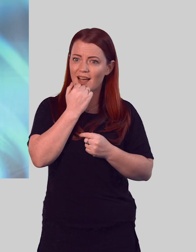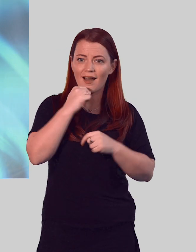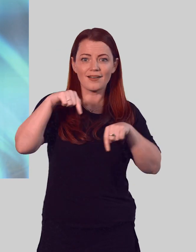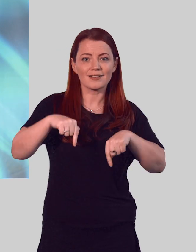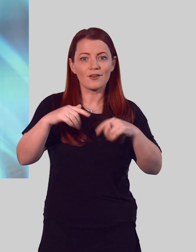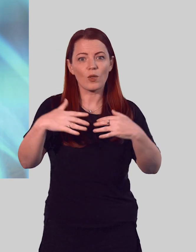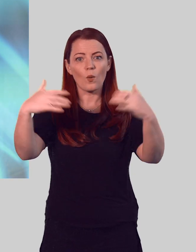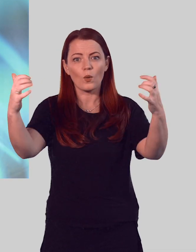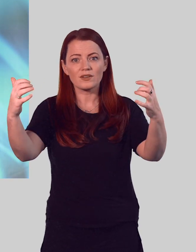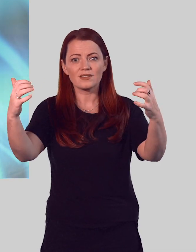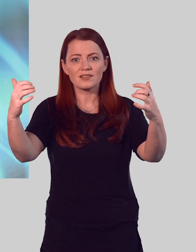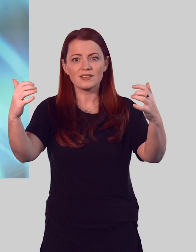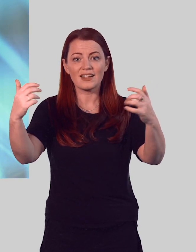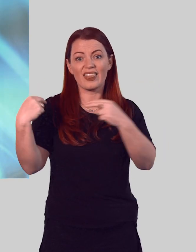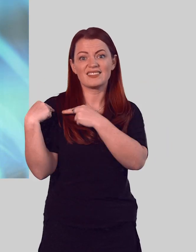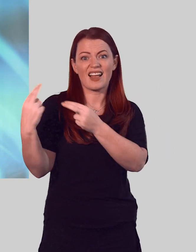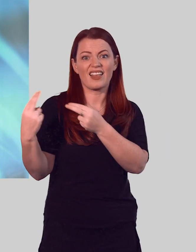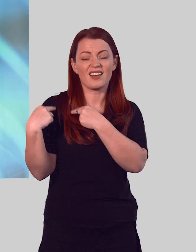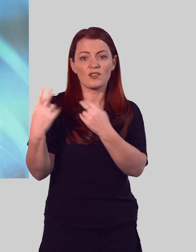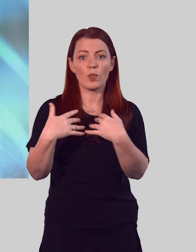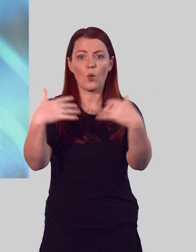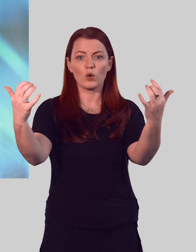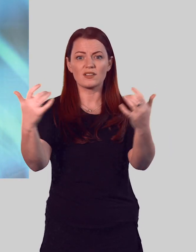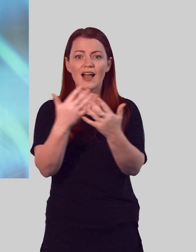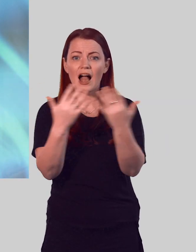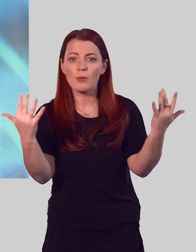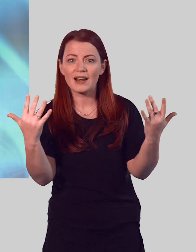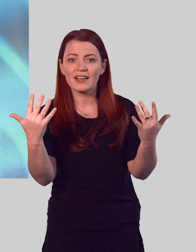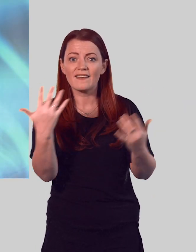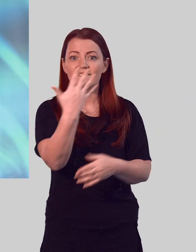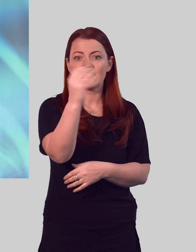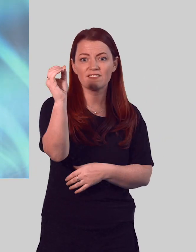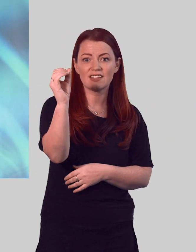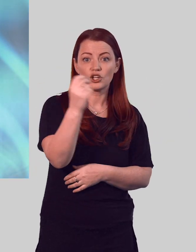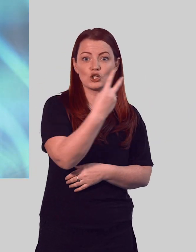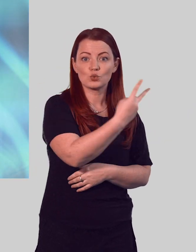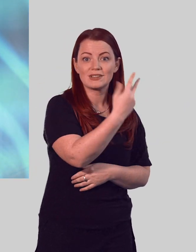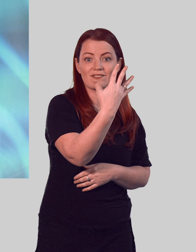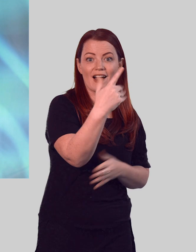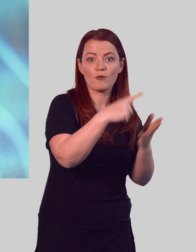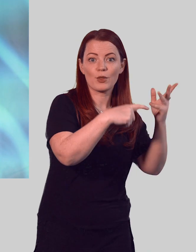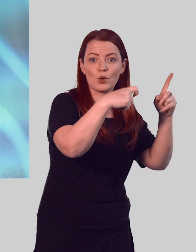show was 50, 25 people from each country. Coney designed the participation with this